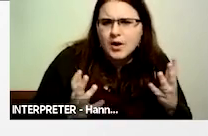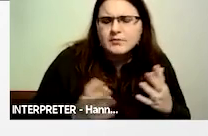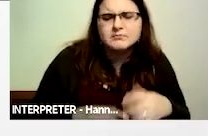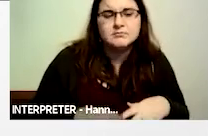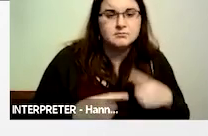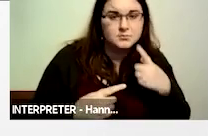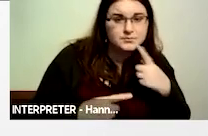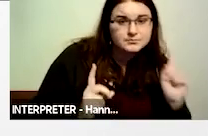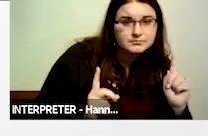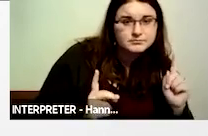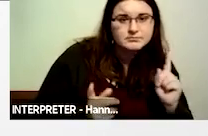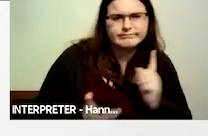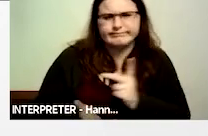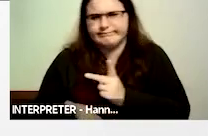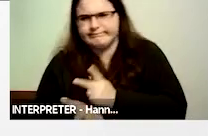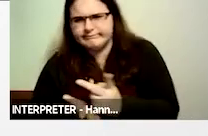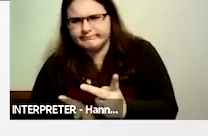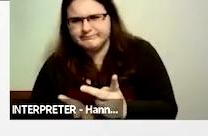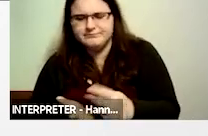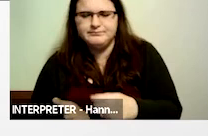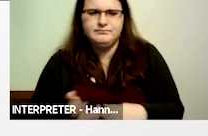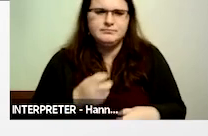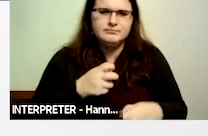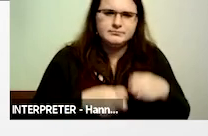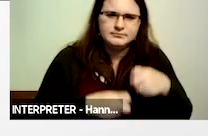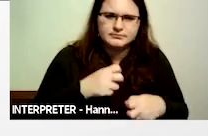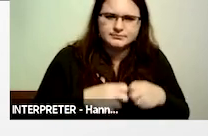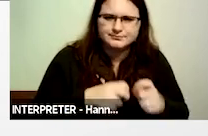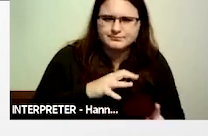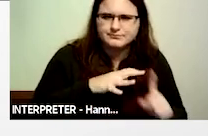issues that we weren't aware of that we can address the gamification type topics.